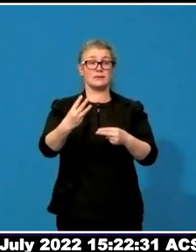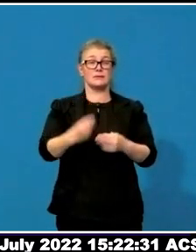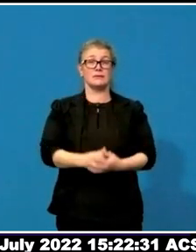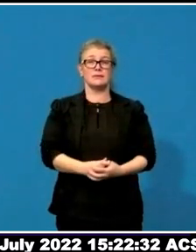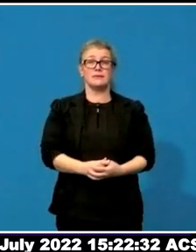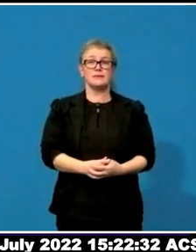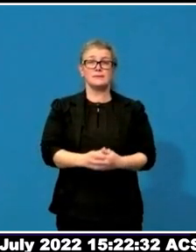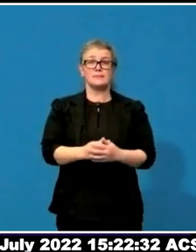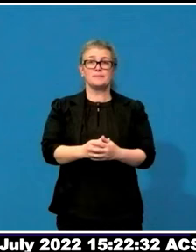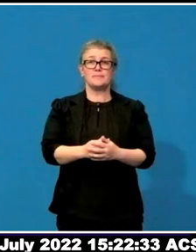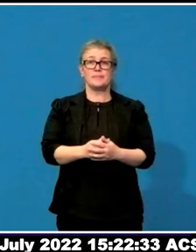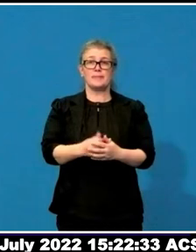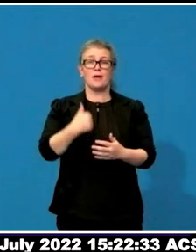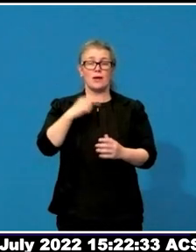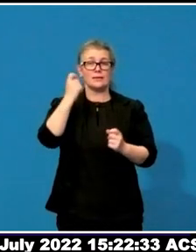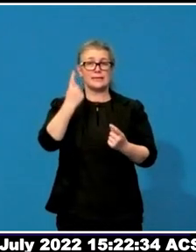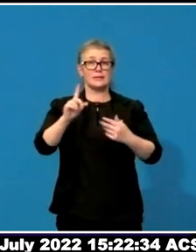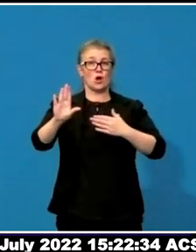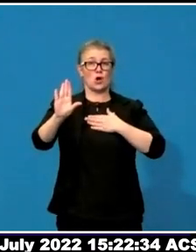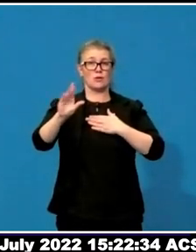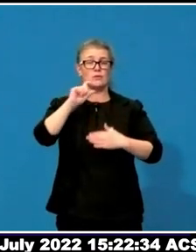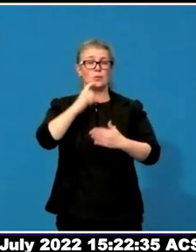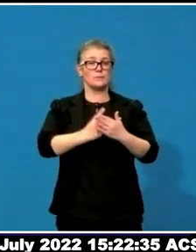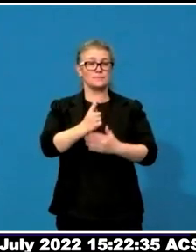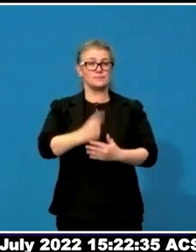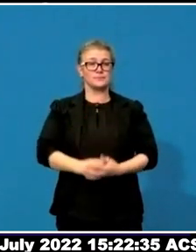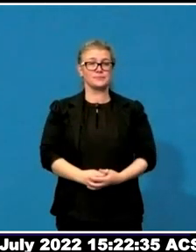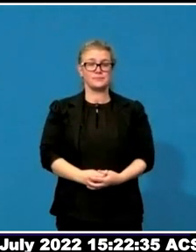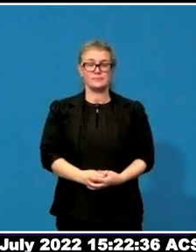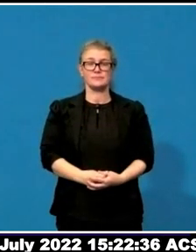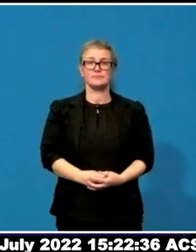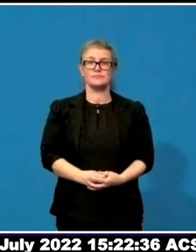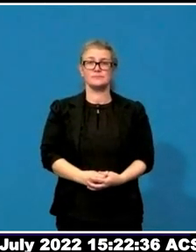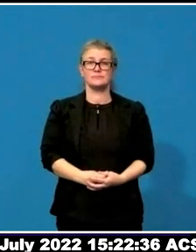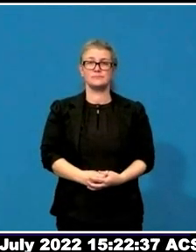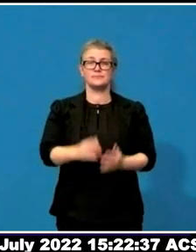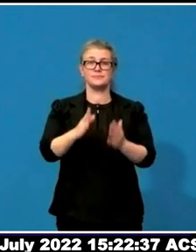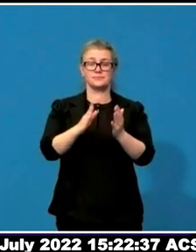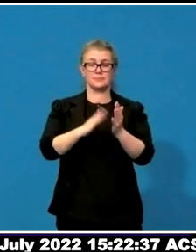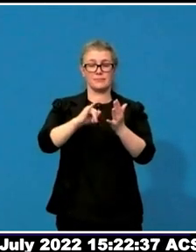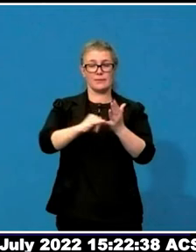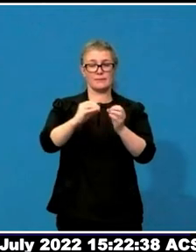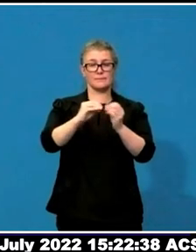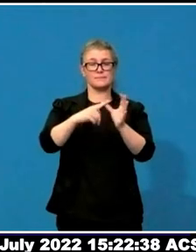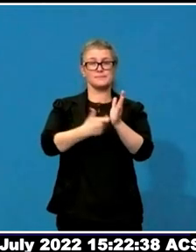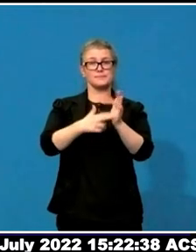Ms Barney, thank you very much for coming to the Royal Commission to give